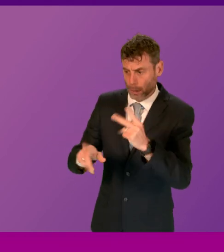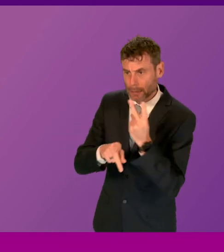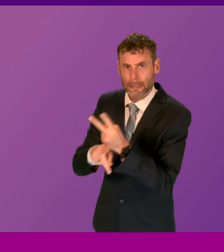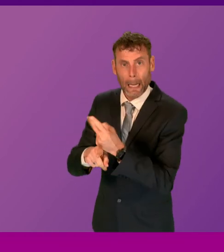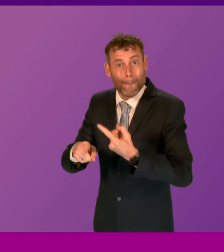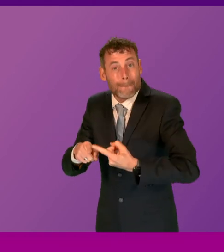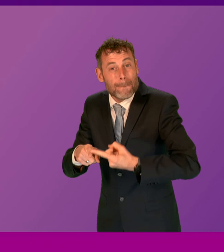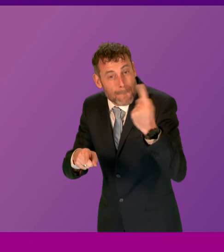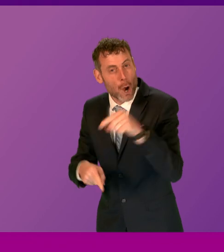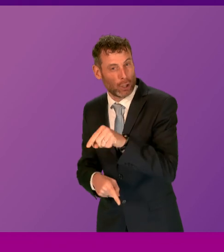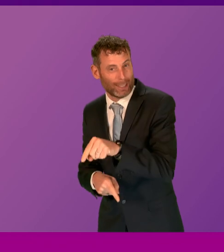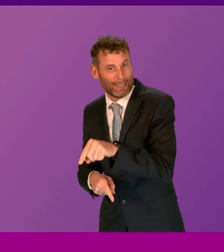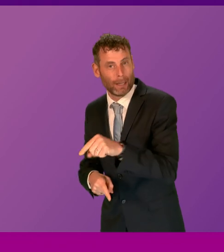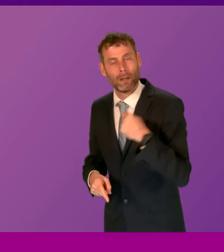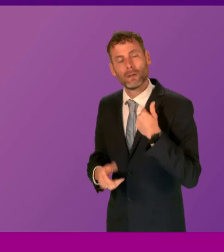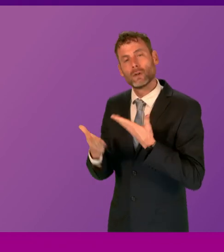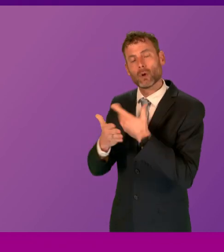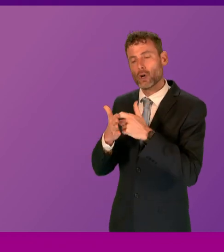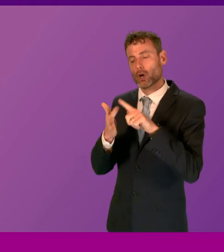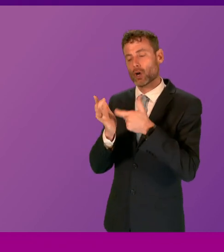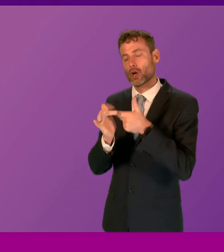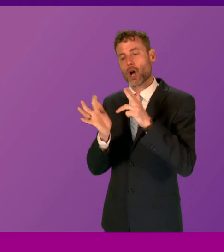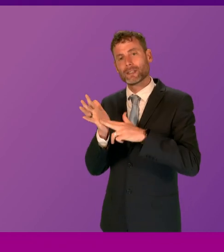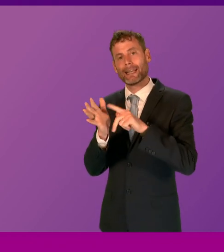We spoke to Kirsteen Campbell from Ross-shire.